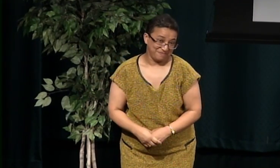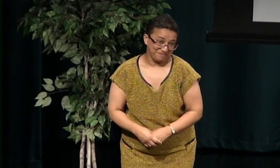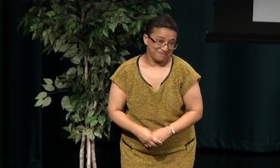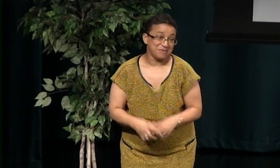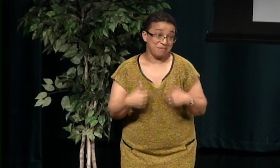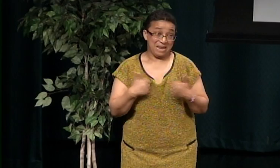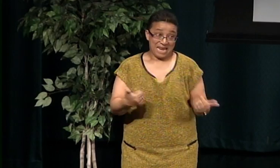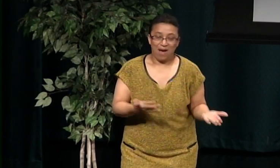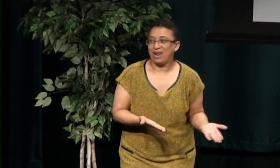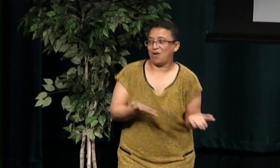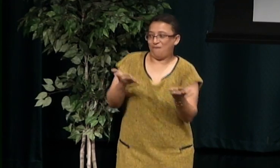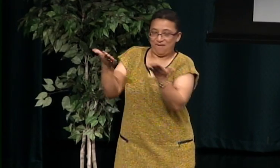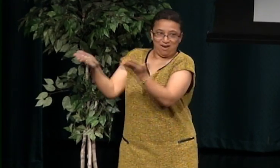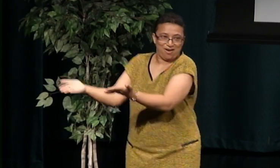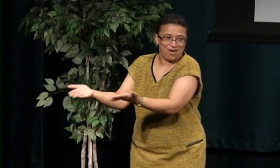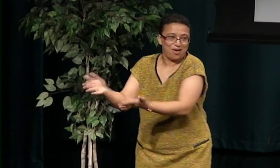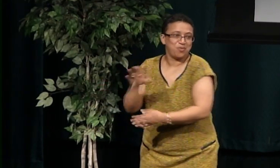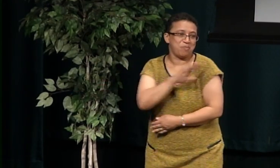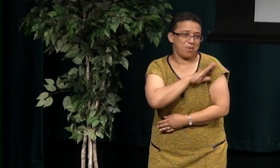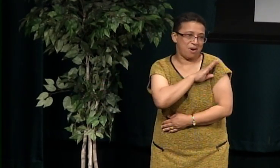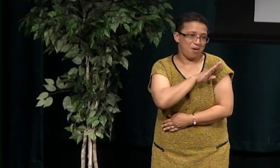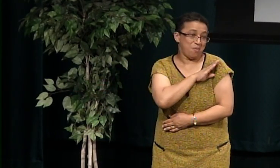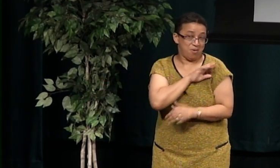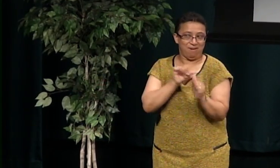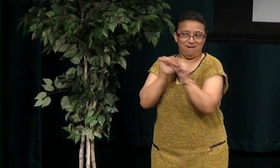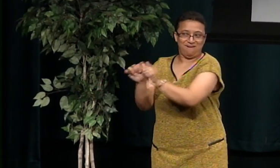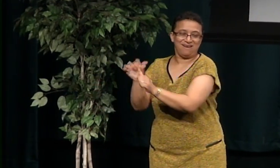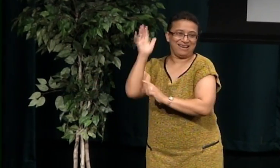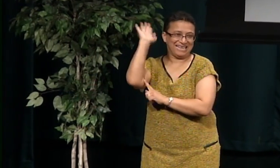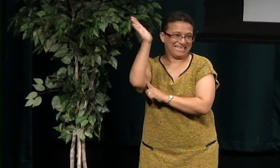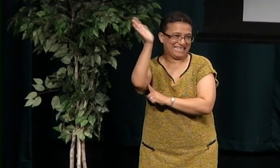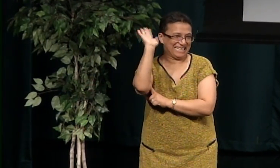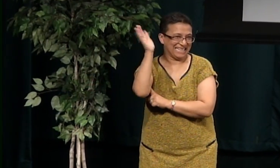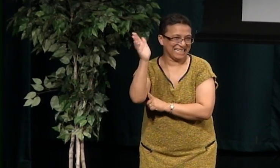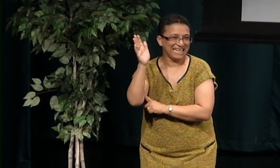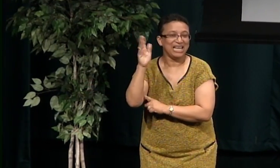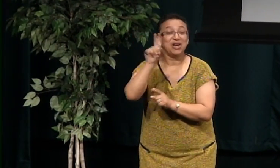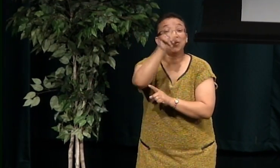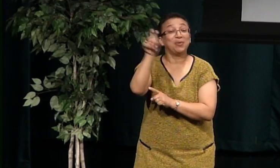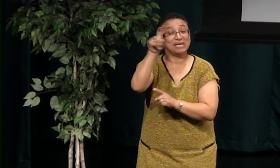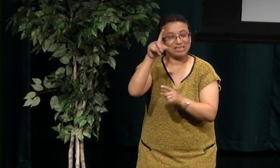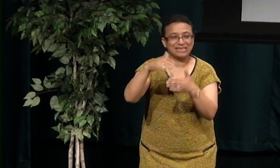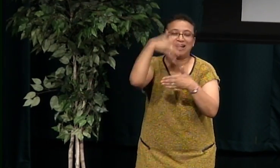You have to take that responsibility. So let me hand the floor over to Bruno.